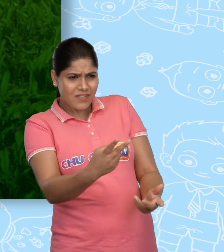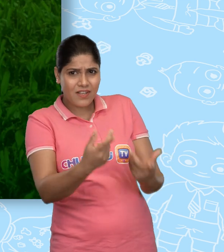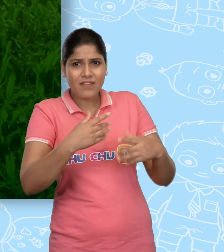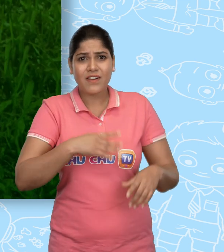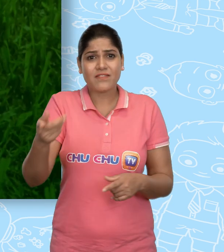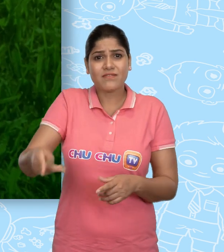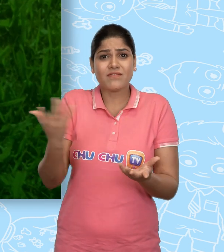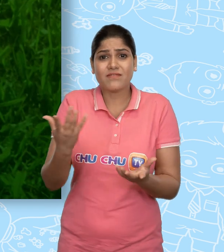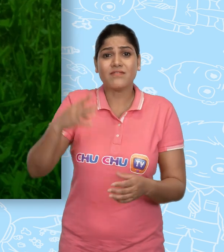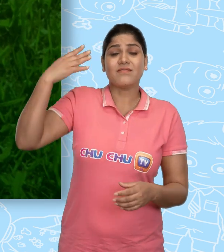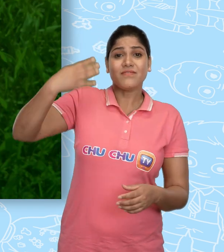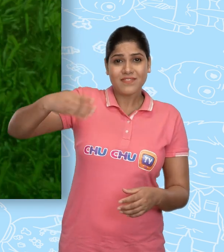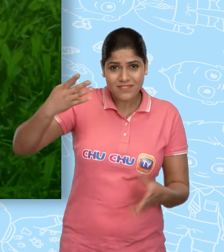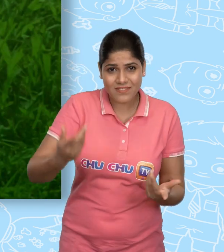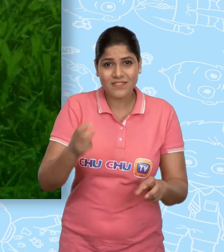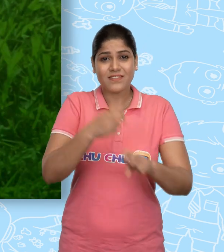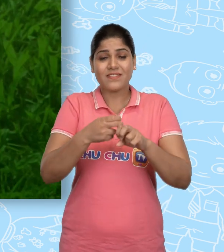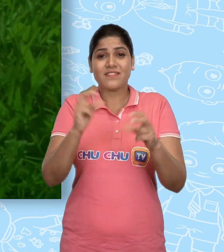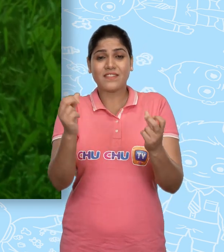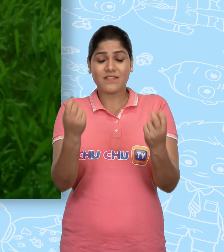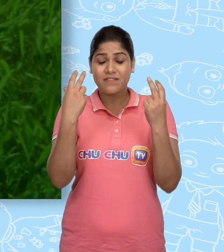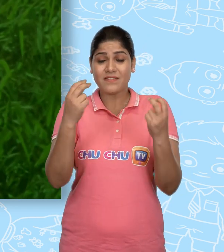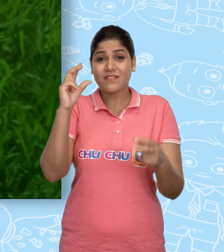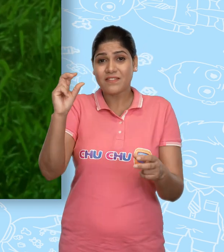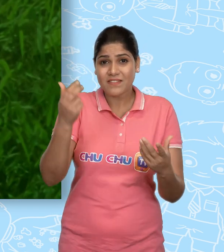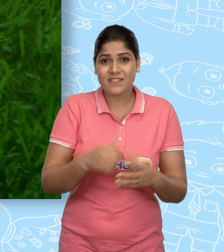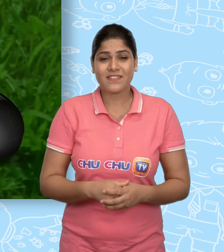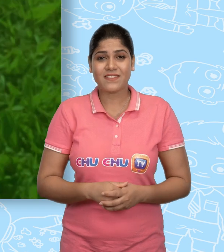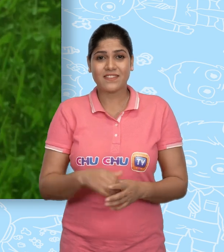There was a leaf, some shiny pebbles,